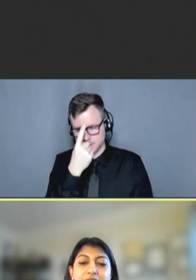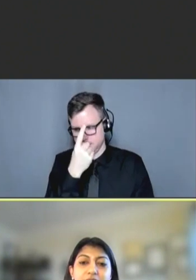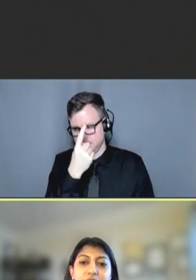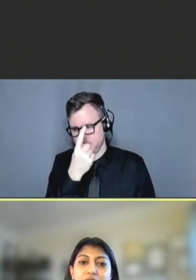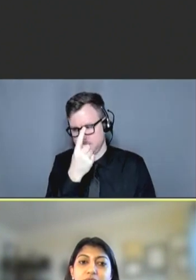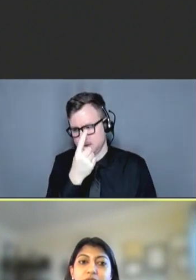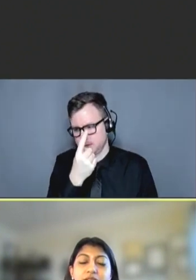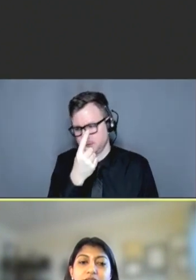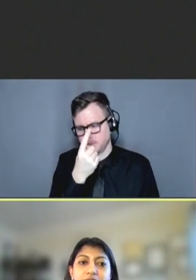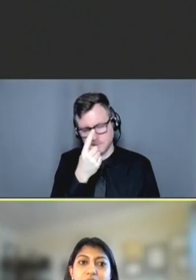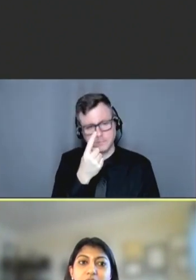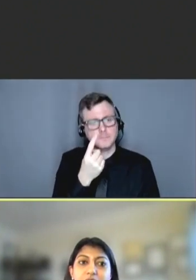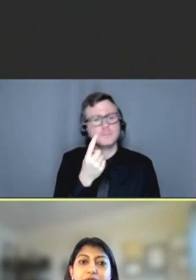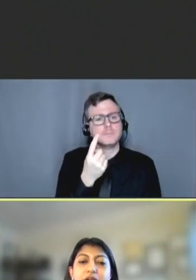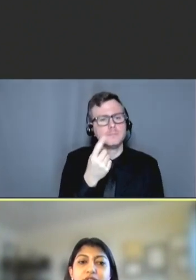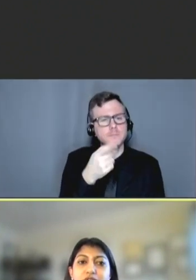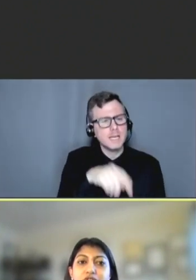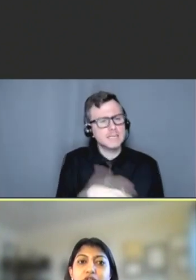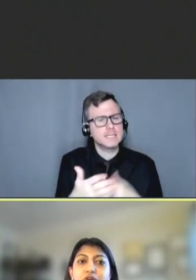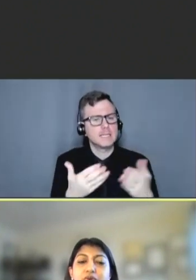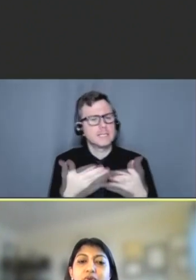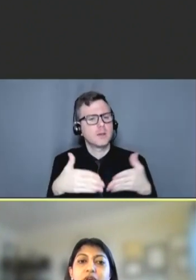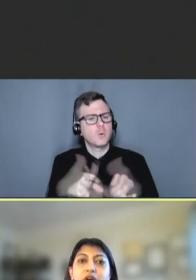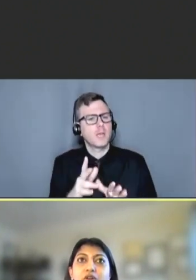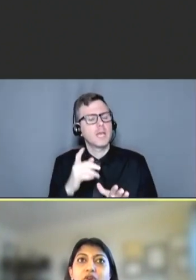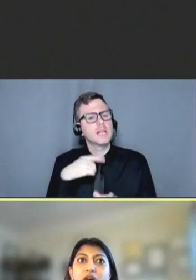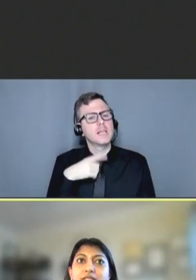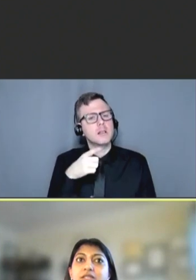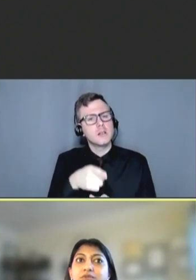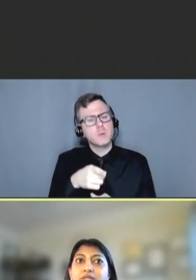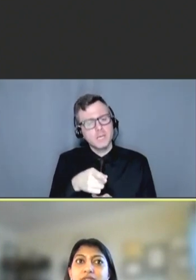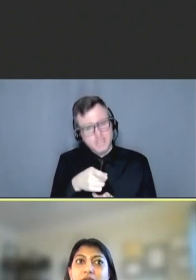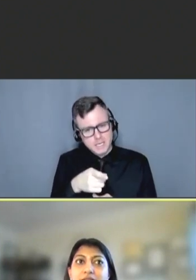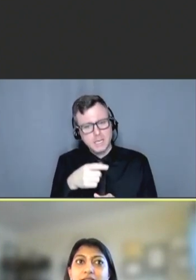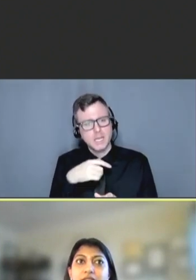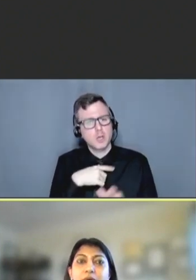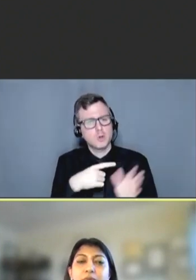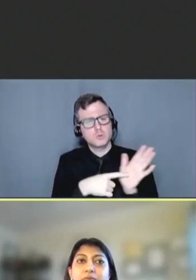But this was a really easy way for us to show across the different strata.